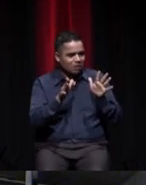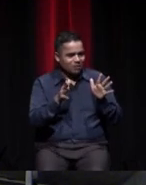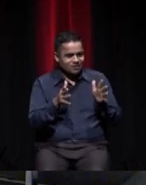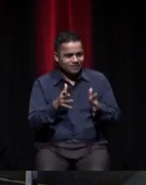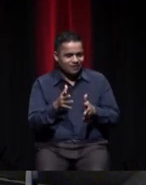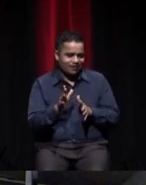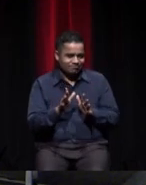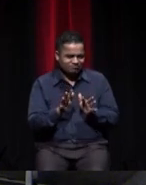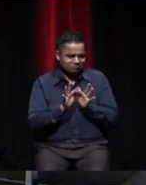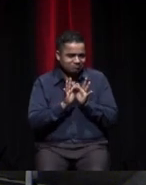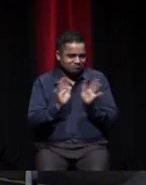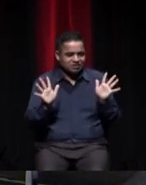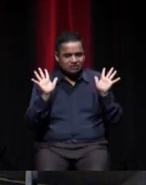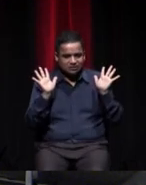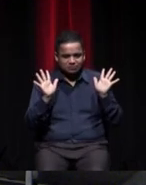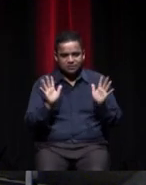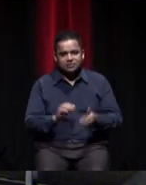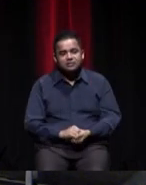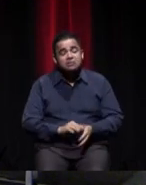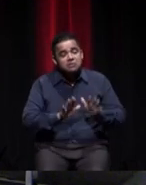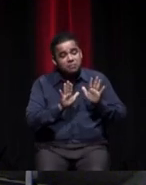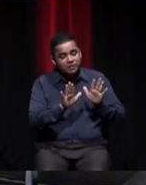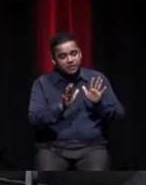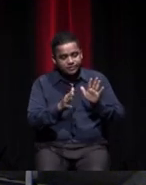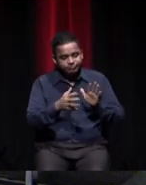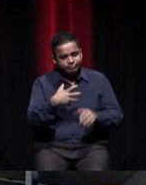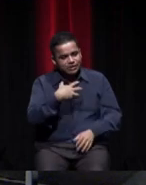but the most energized,